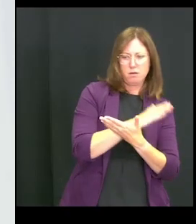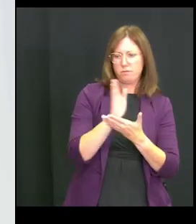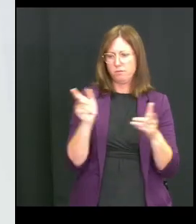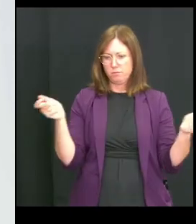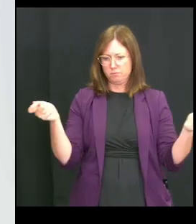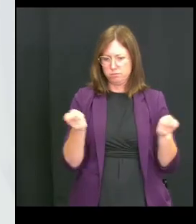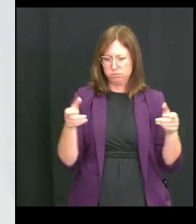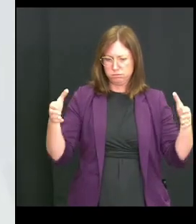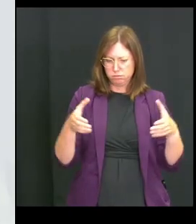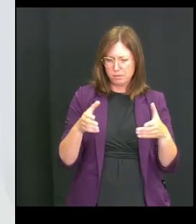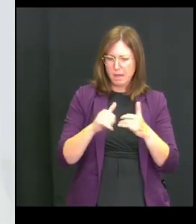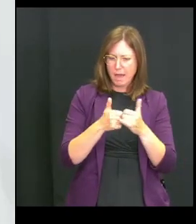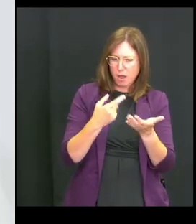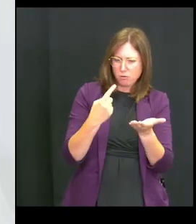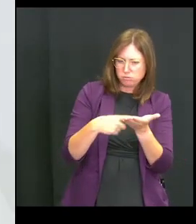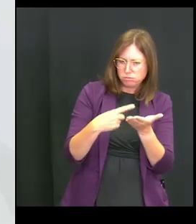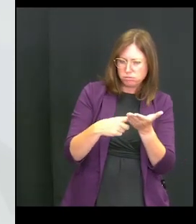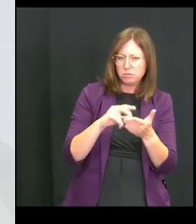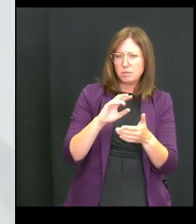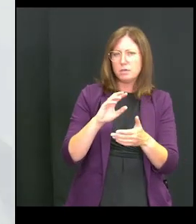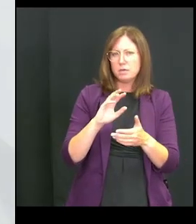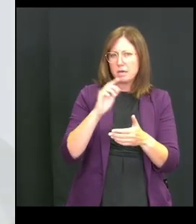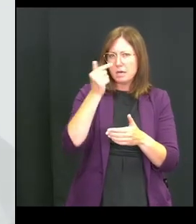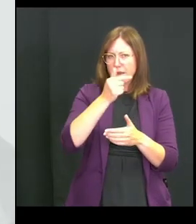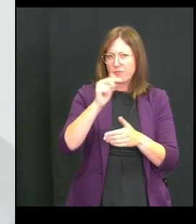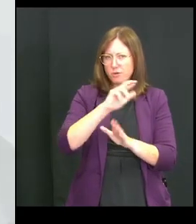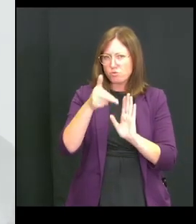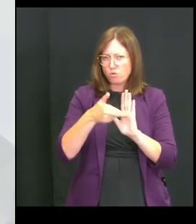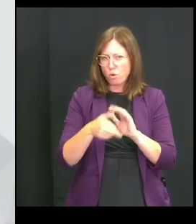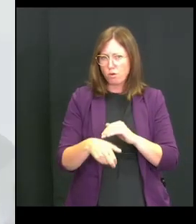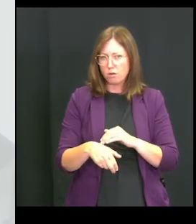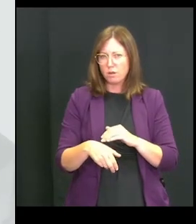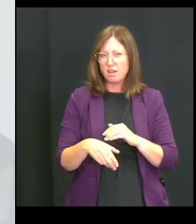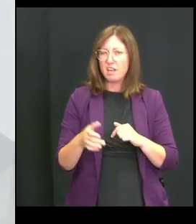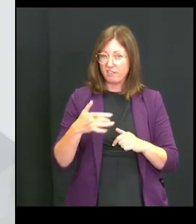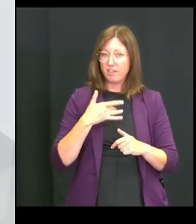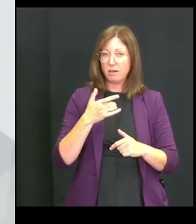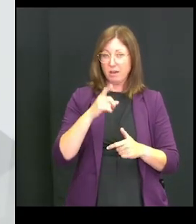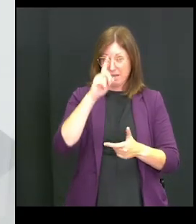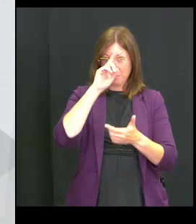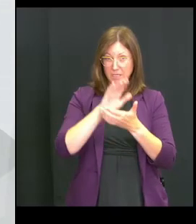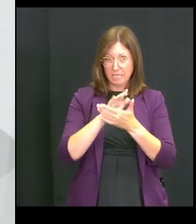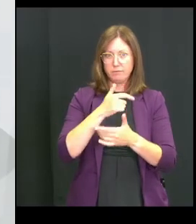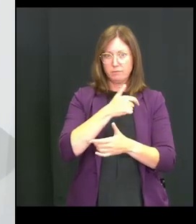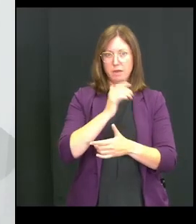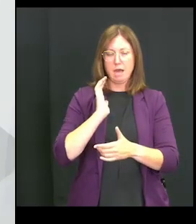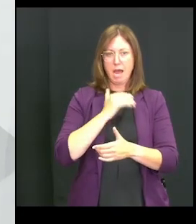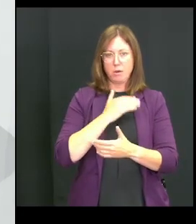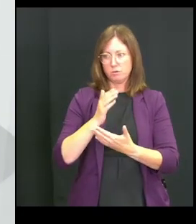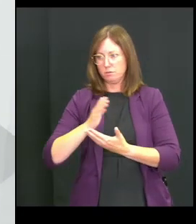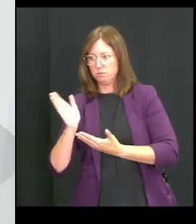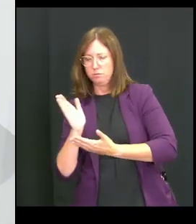and then kind of move away from that assumption that we have these extreme beliefs, but really focus on what Canadians are really thinking?